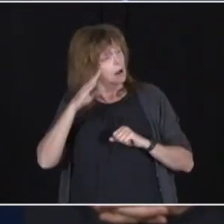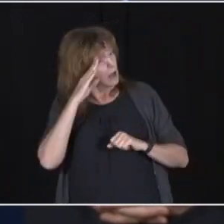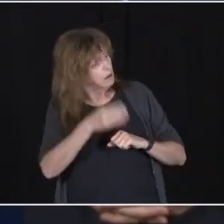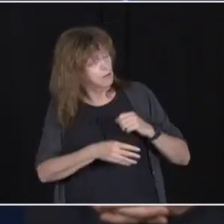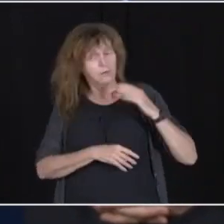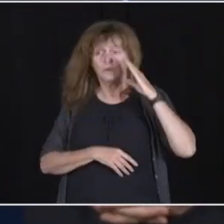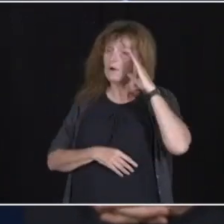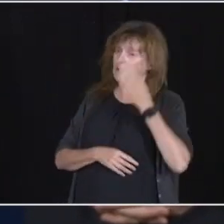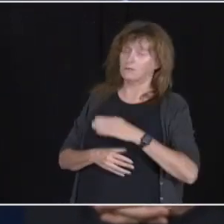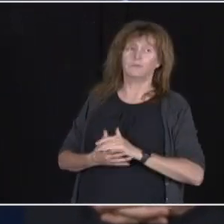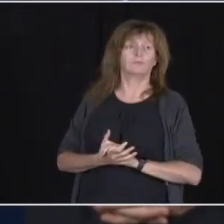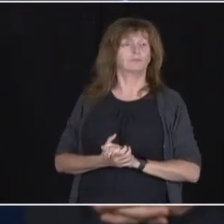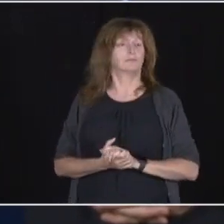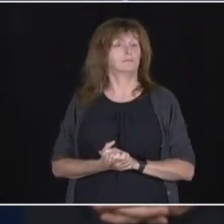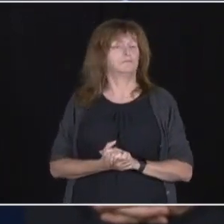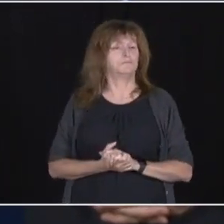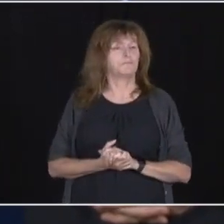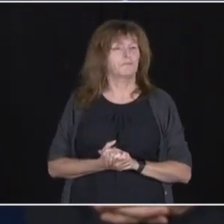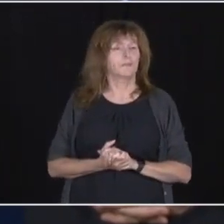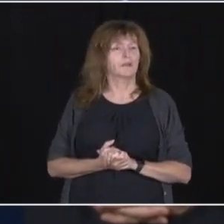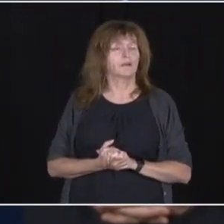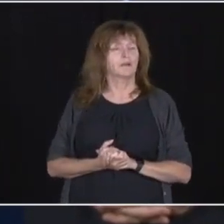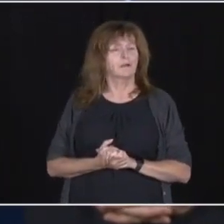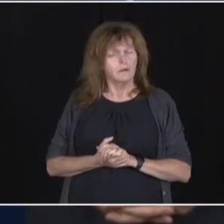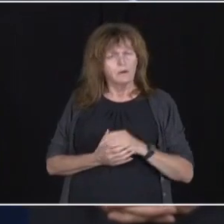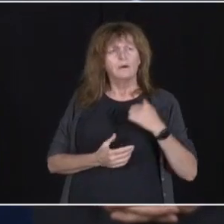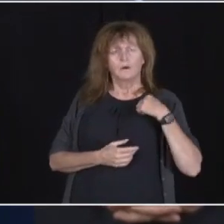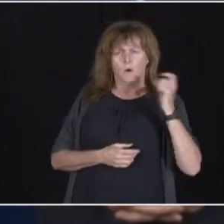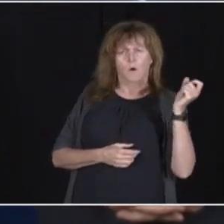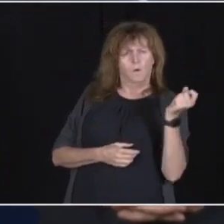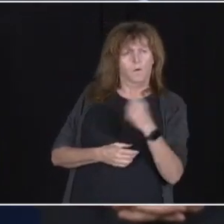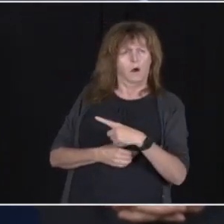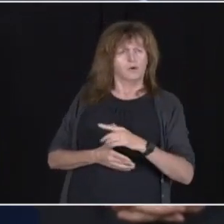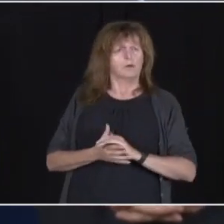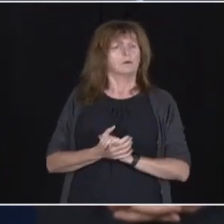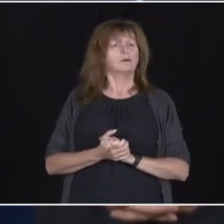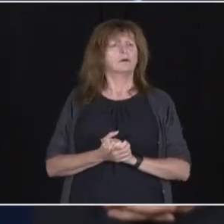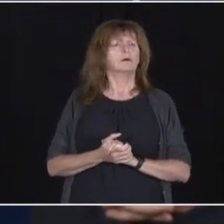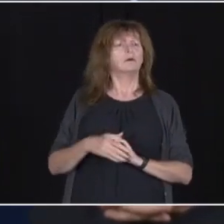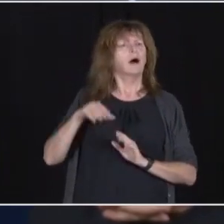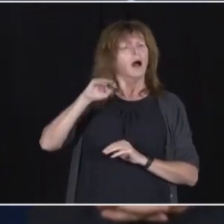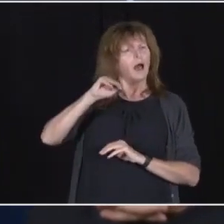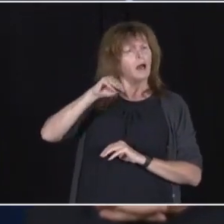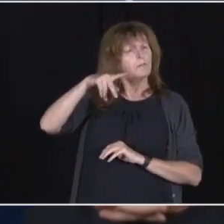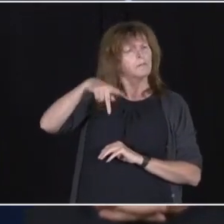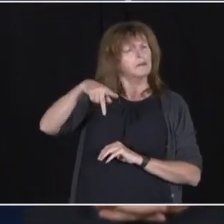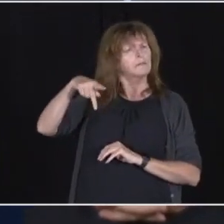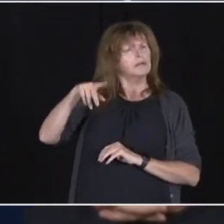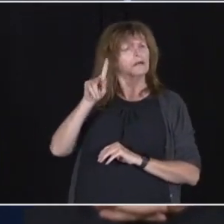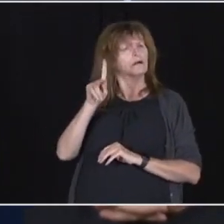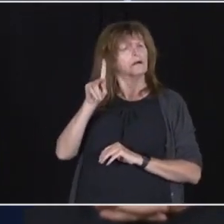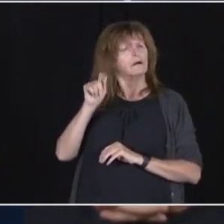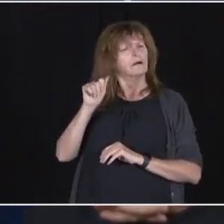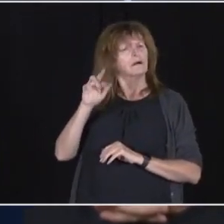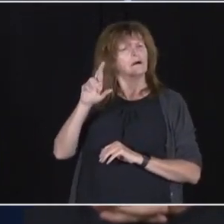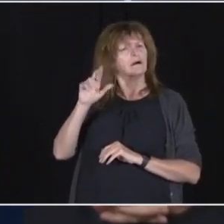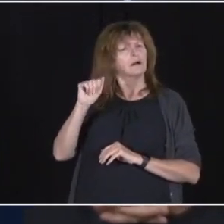Hi Premier. I want to ask you about NDP. She said to CBC that she didn't expect to be punished